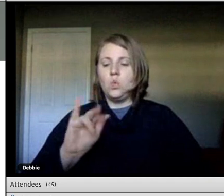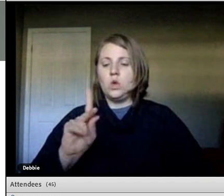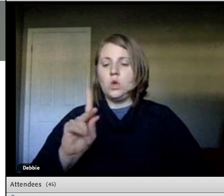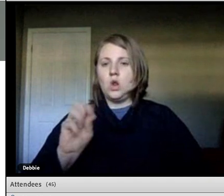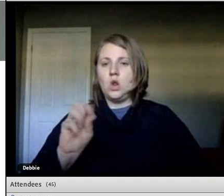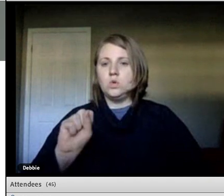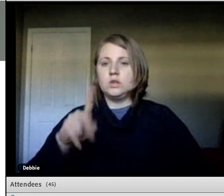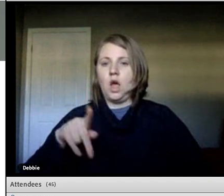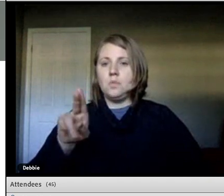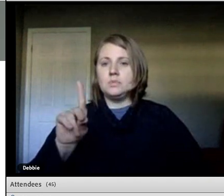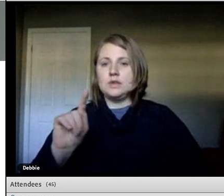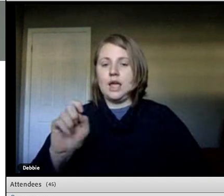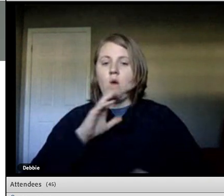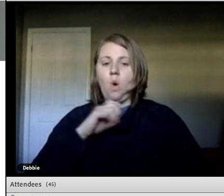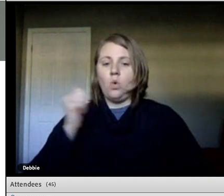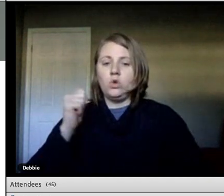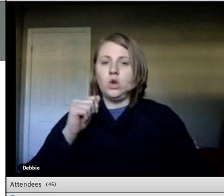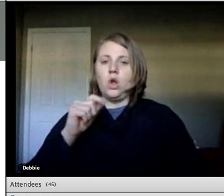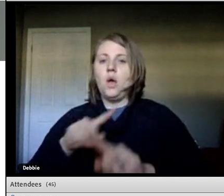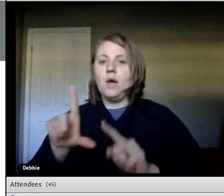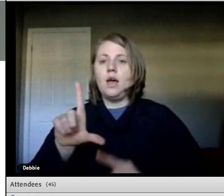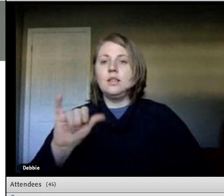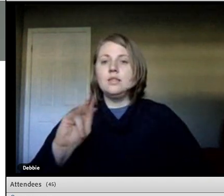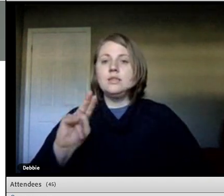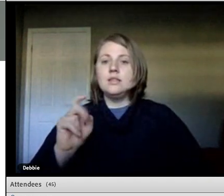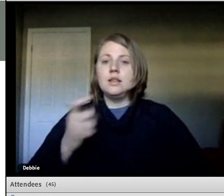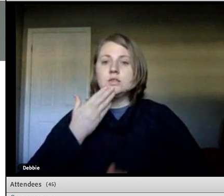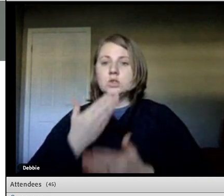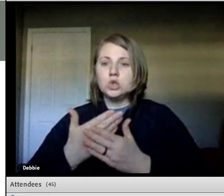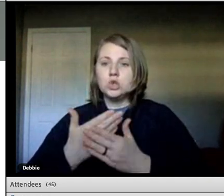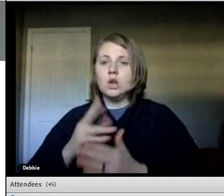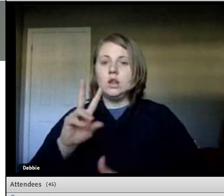Linux is a really good alternative to that,